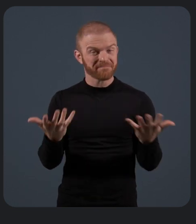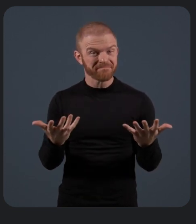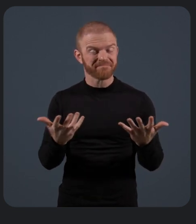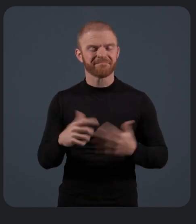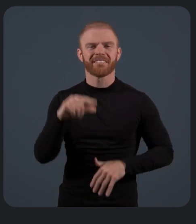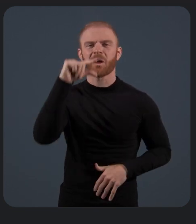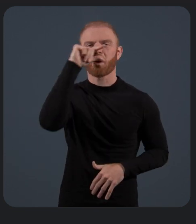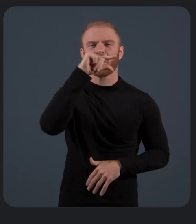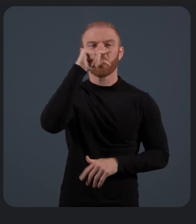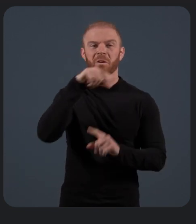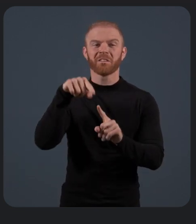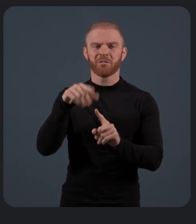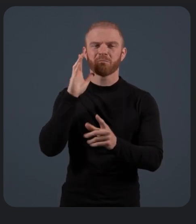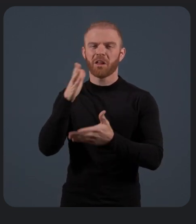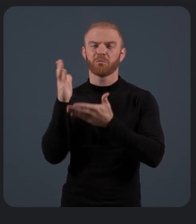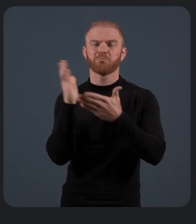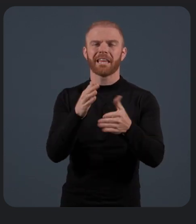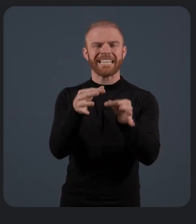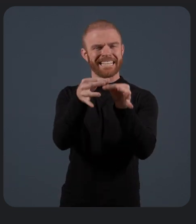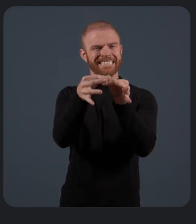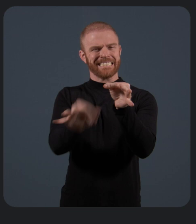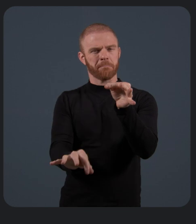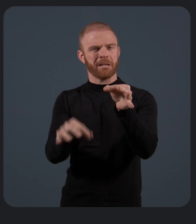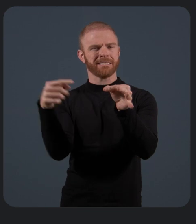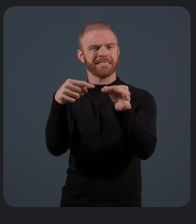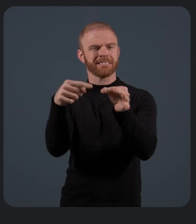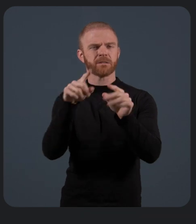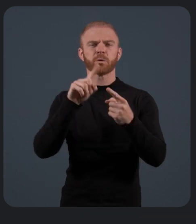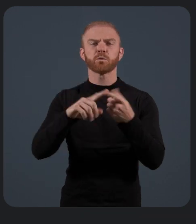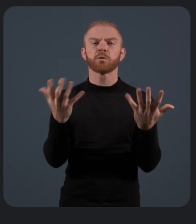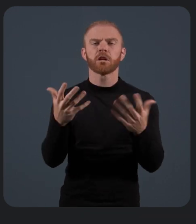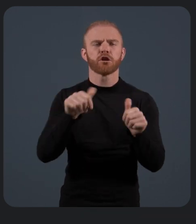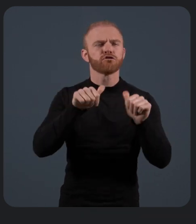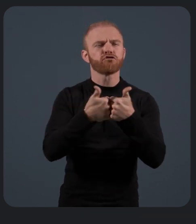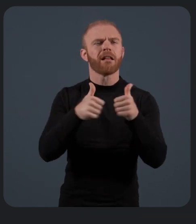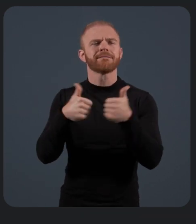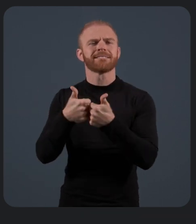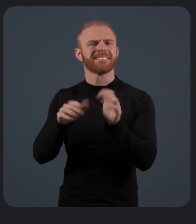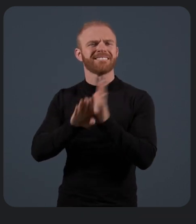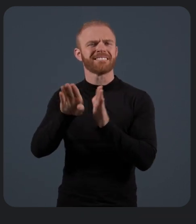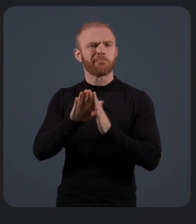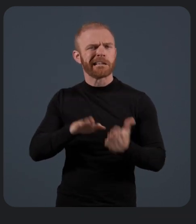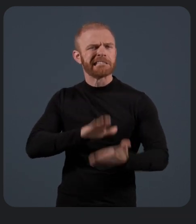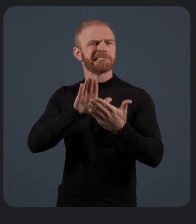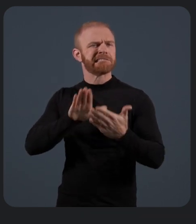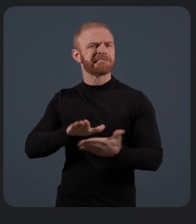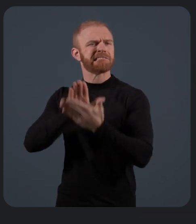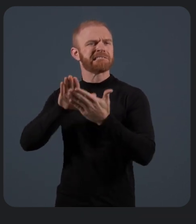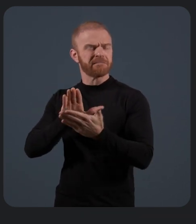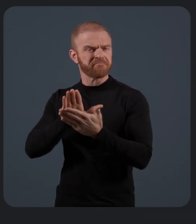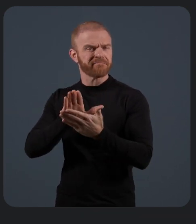To help you, Google is bringing simplicity to the challenges that developers face.